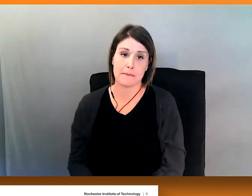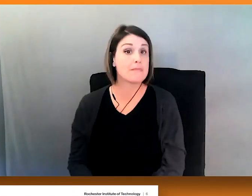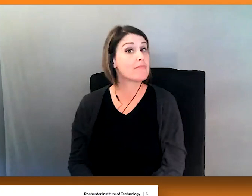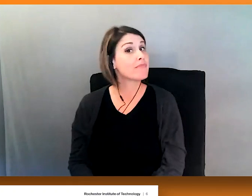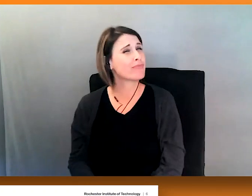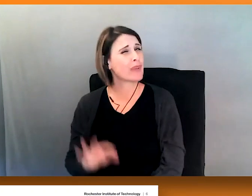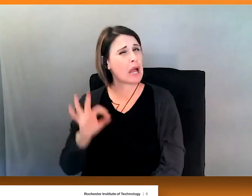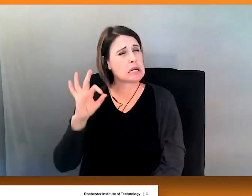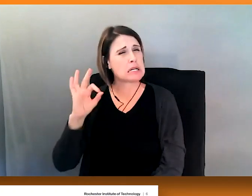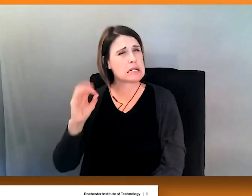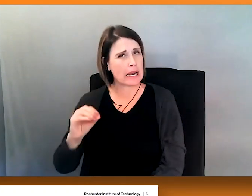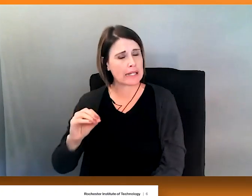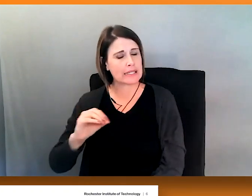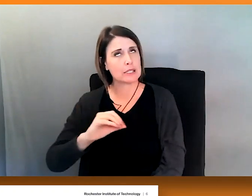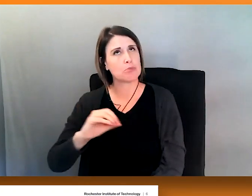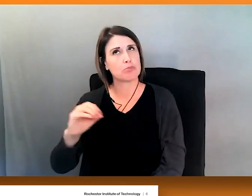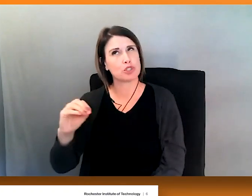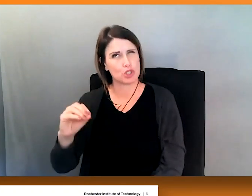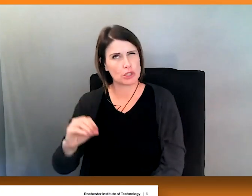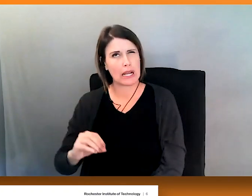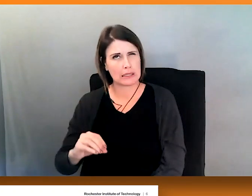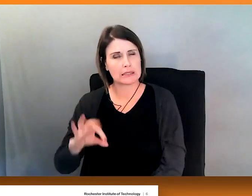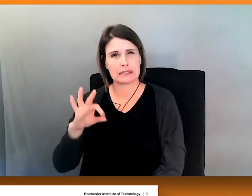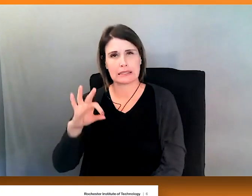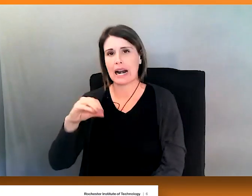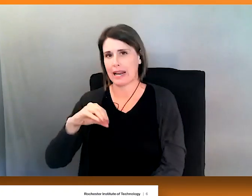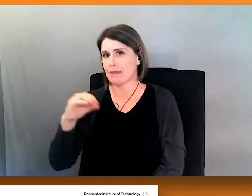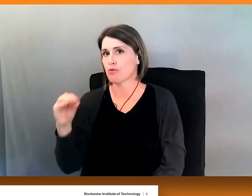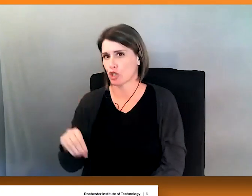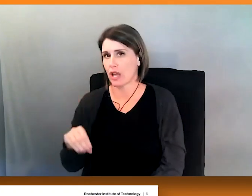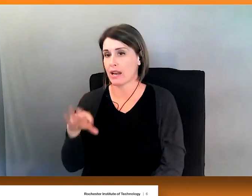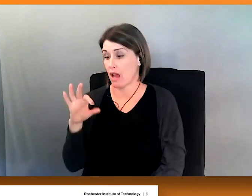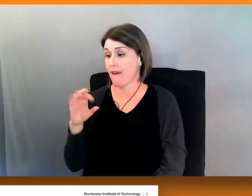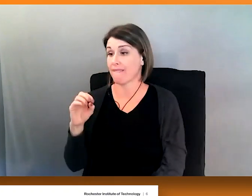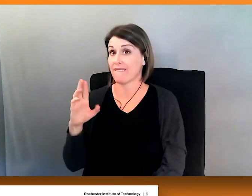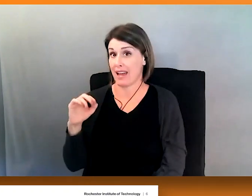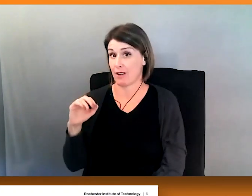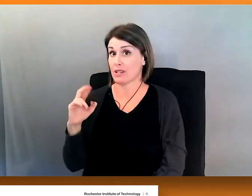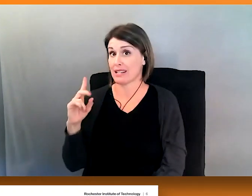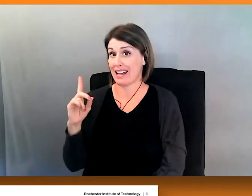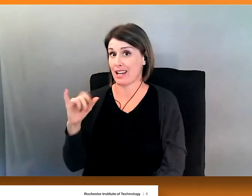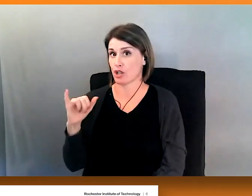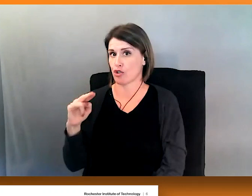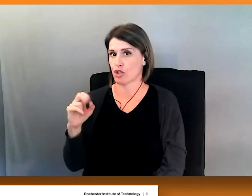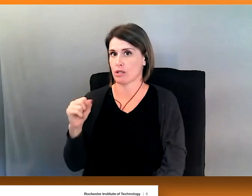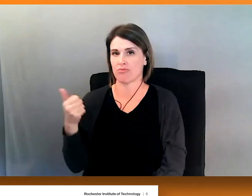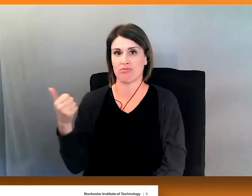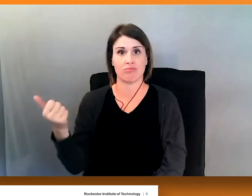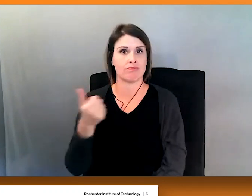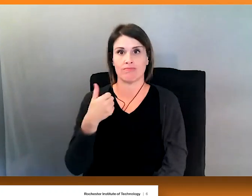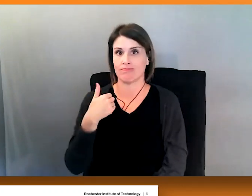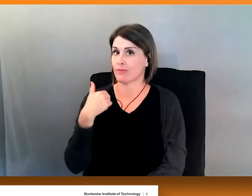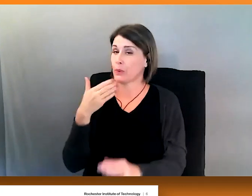90%--90% of foundations do not have websites.